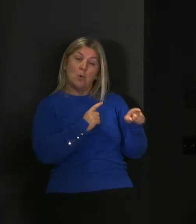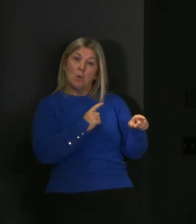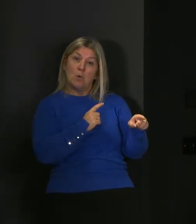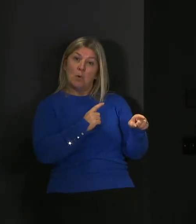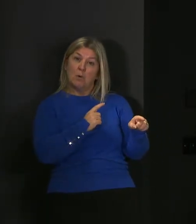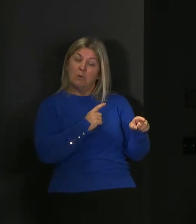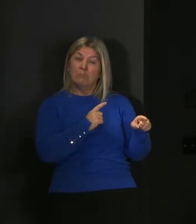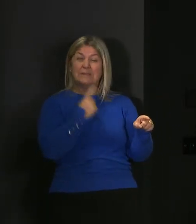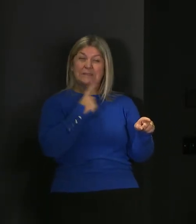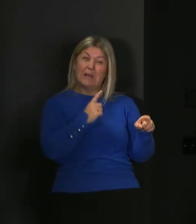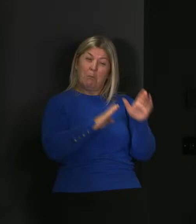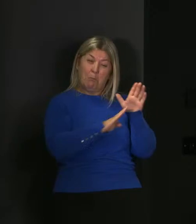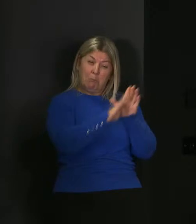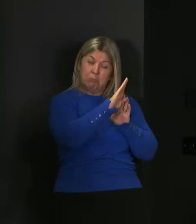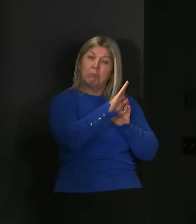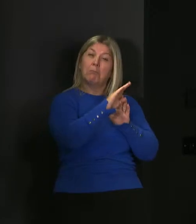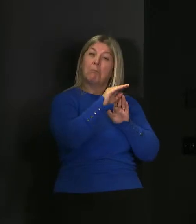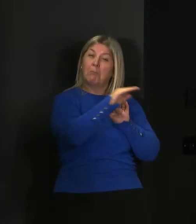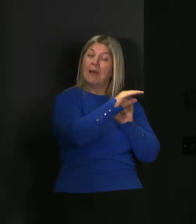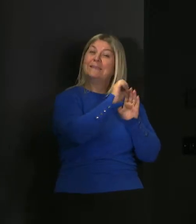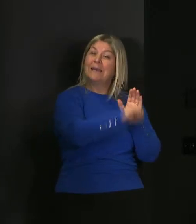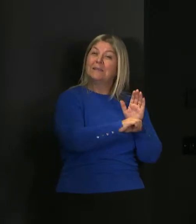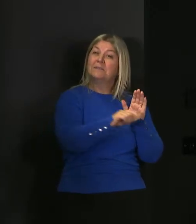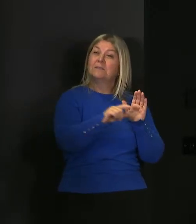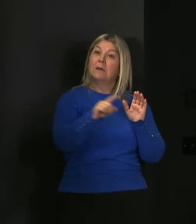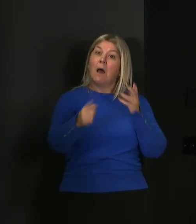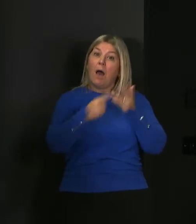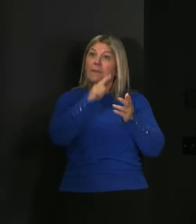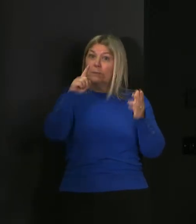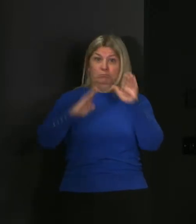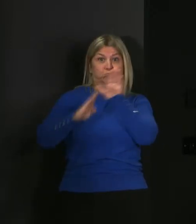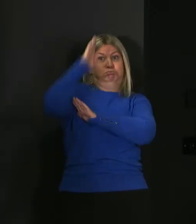areas of Scotland but nonetheless, we need to continue to monitor that very closely